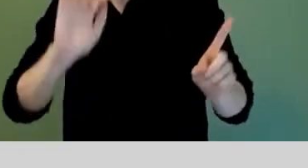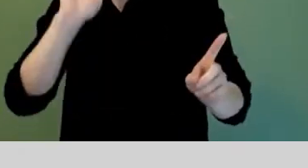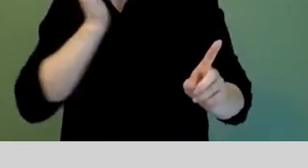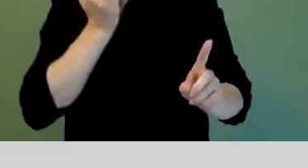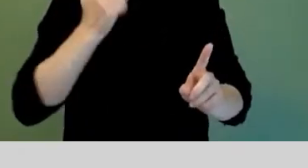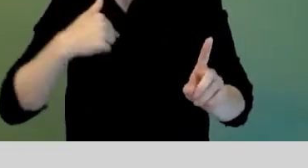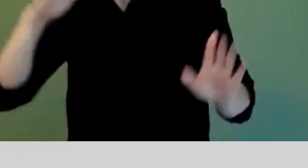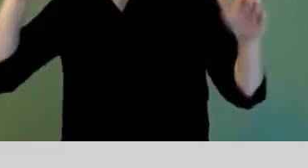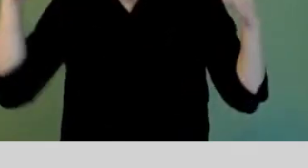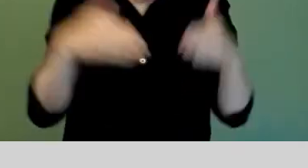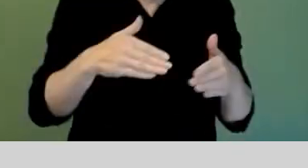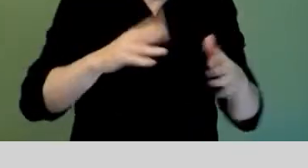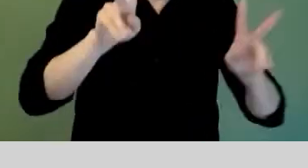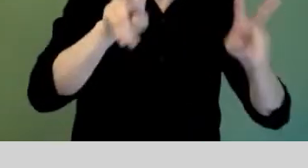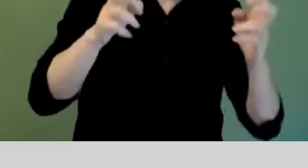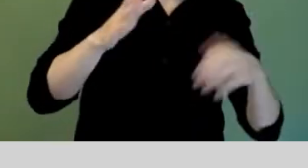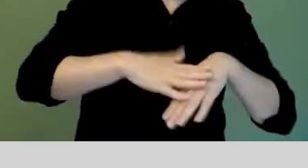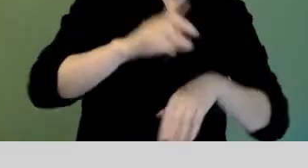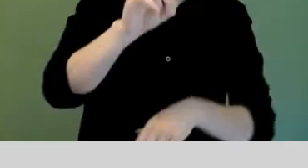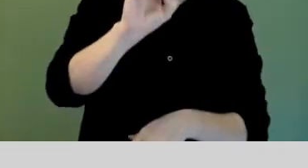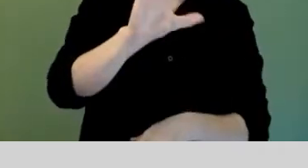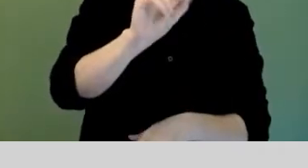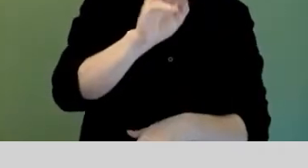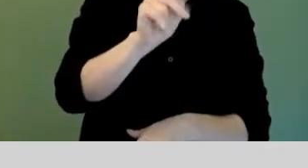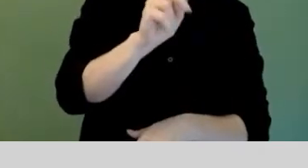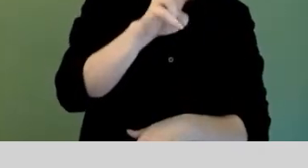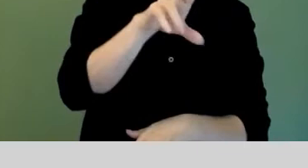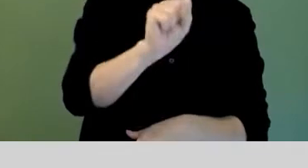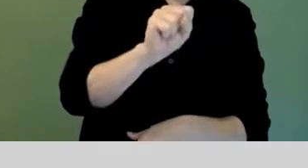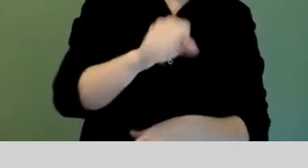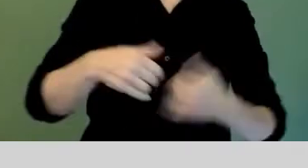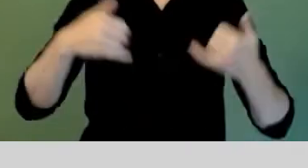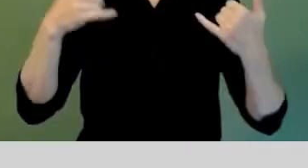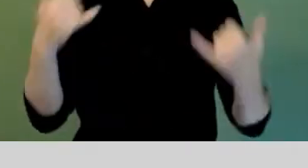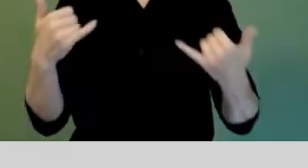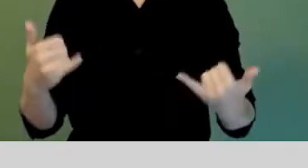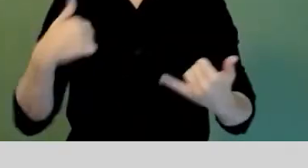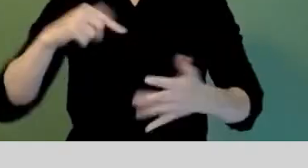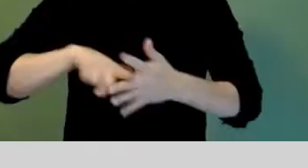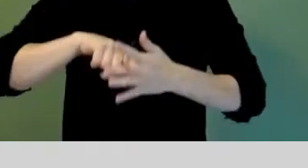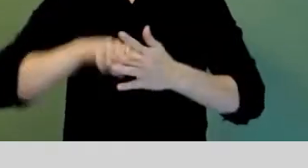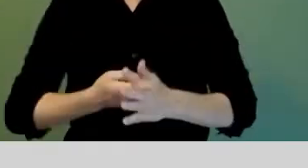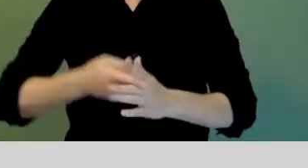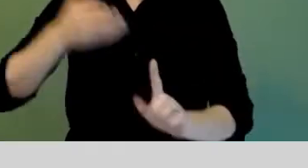This year, I'm gonna start by discussing decorators and seeing where I end up.